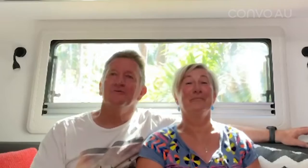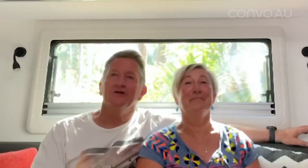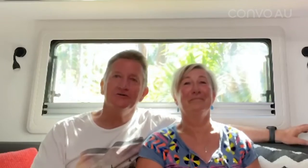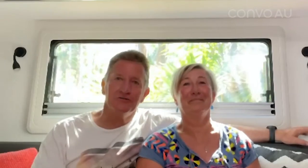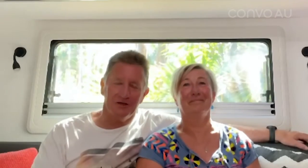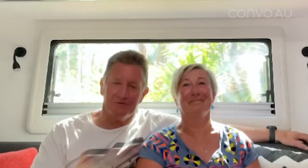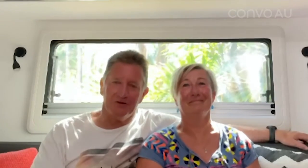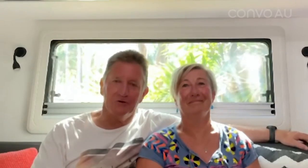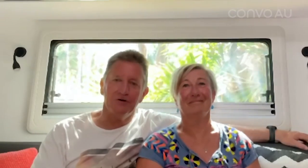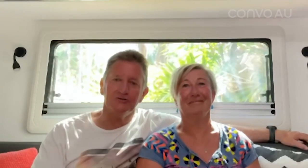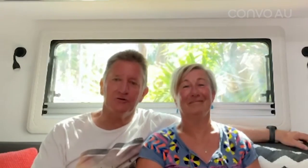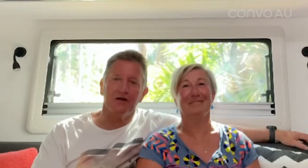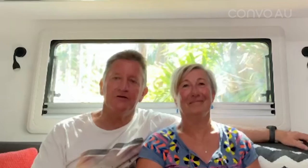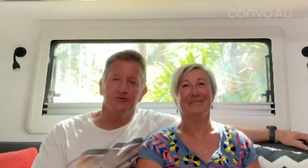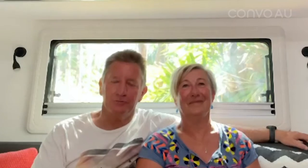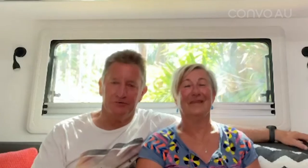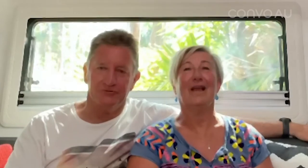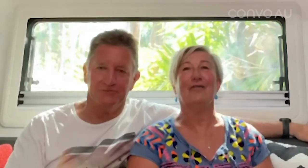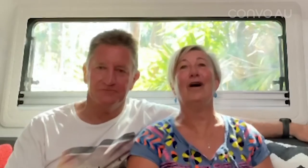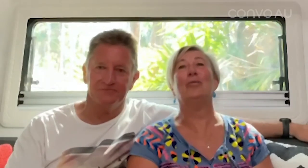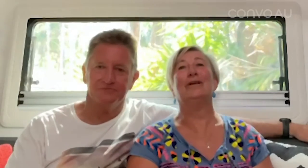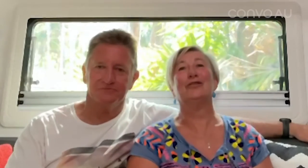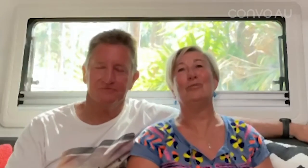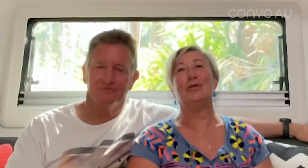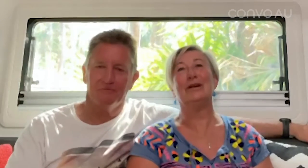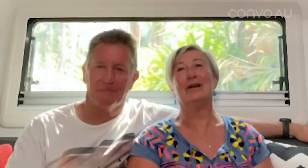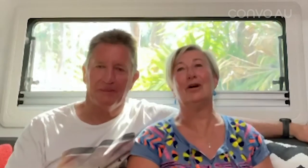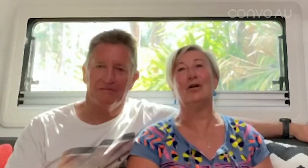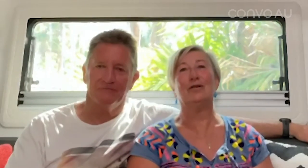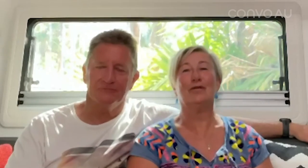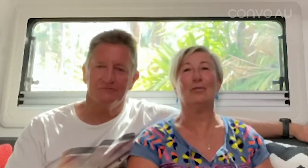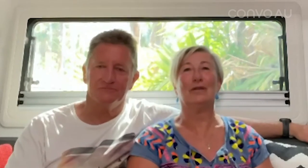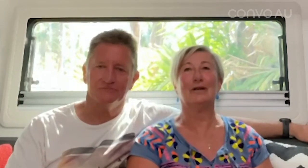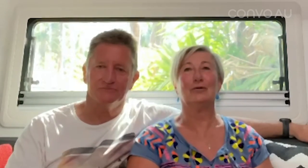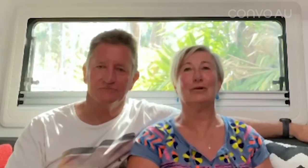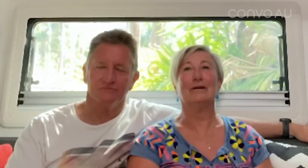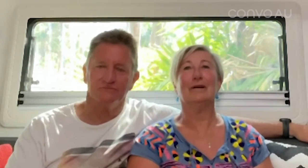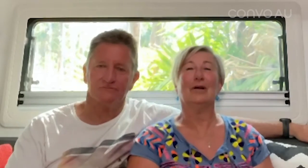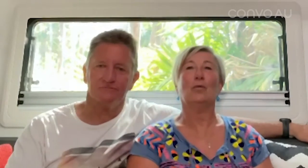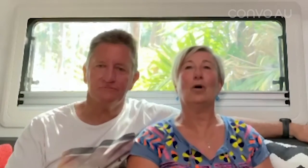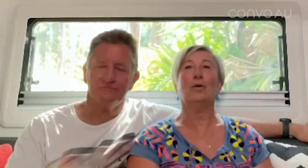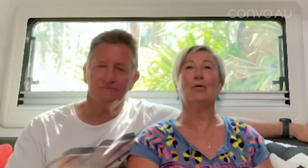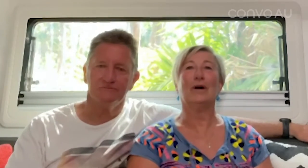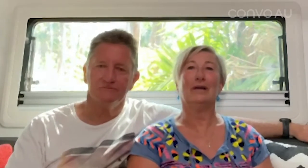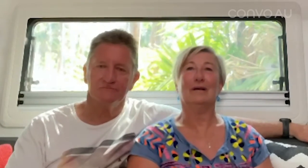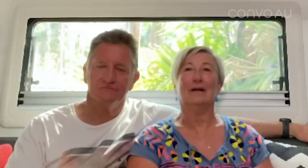We’d like to say thank you Convo Australia Interpreters for helping us communicate over the phone with our daughter while we’re away.